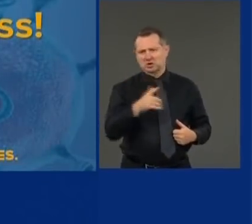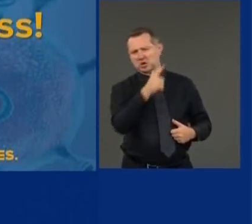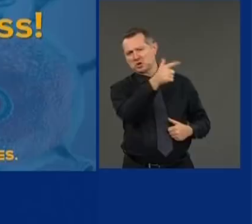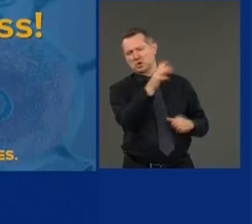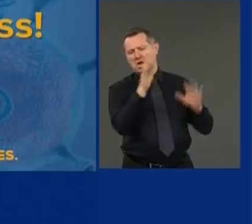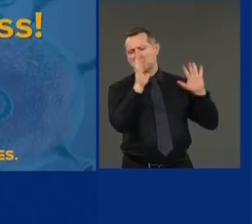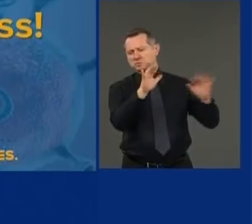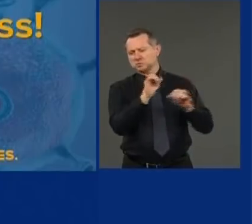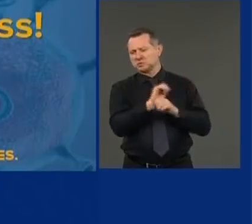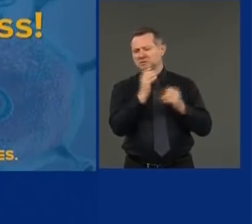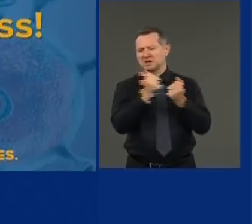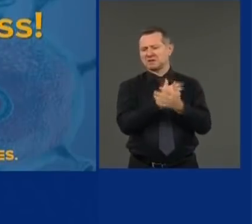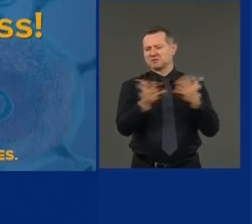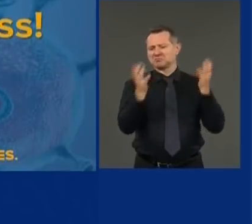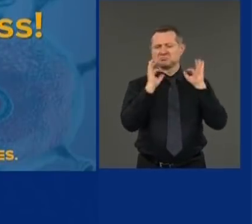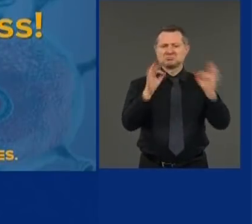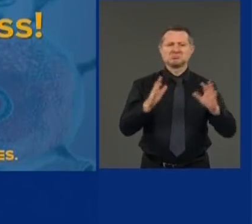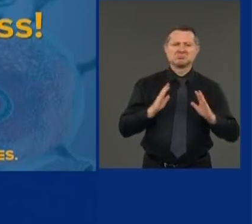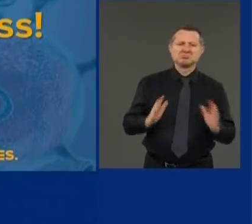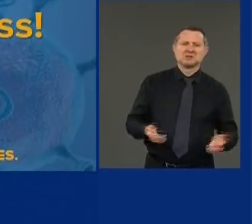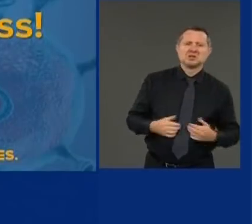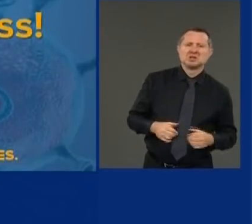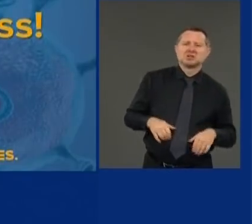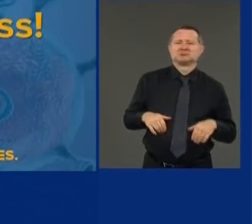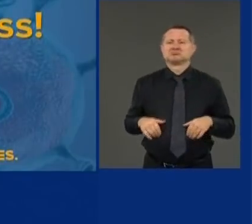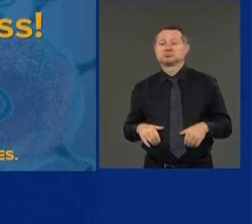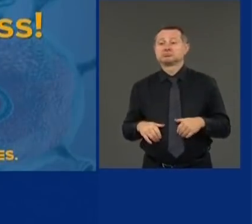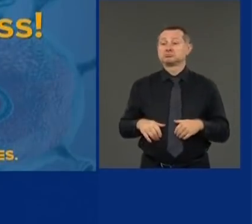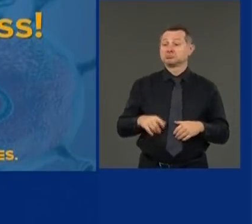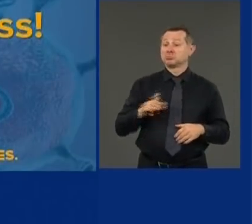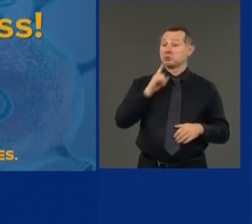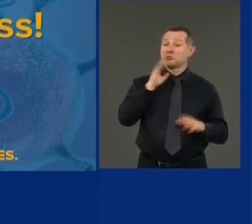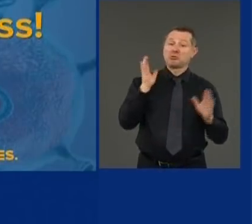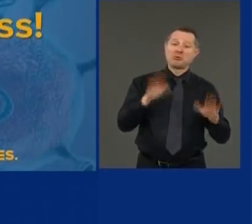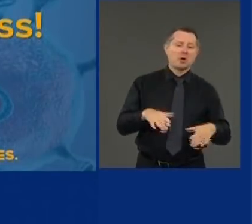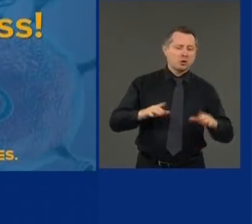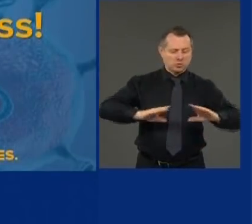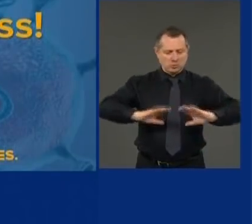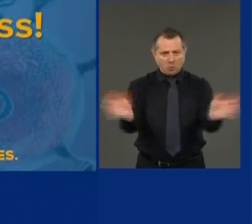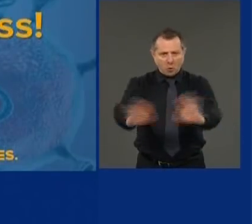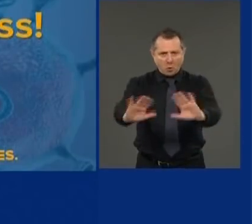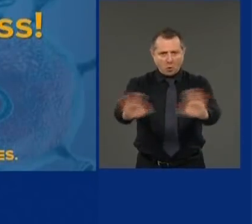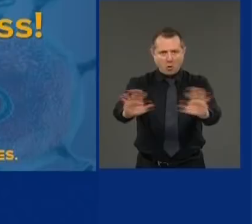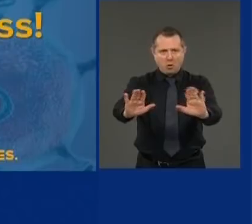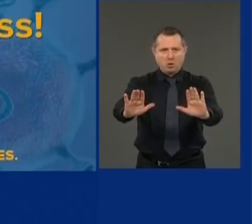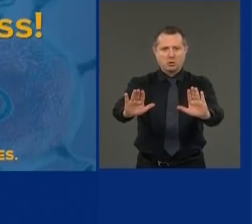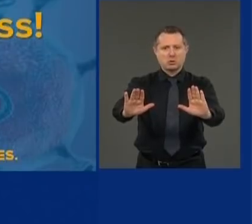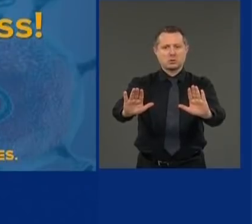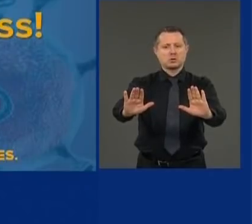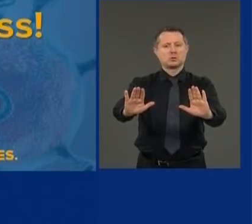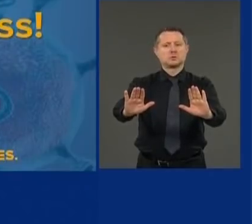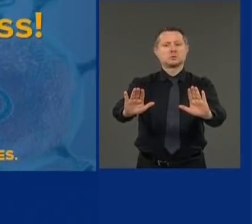THIS IS GREAT, NEW YORK IS DOING GREAT, THE NUMBERS ARE DOWN, I HEARD THE GOVERNOR, HE SAID